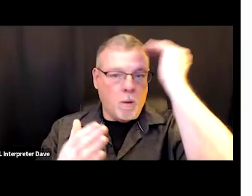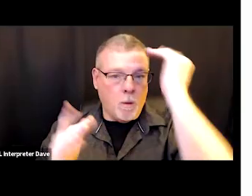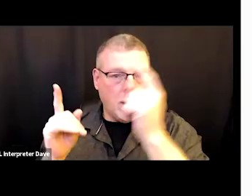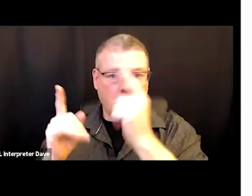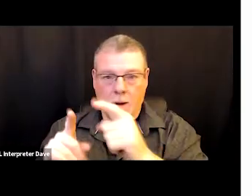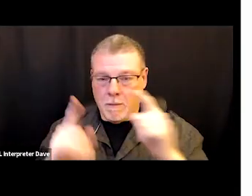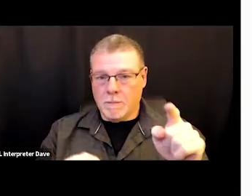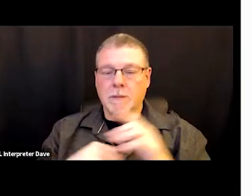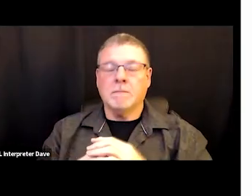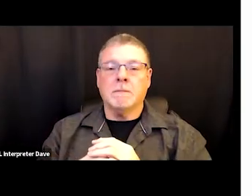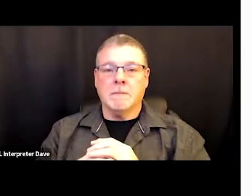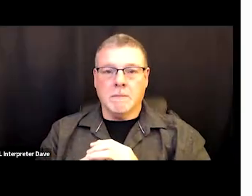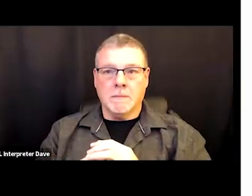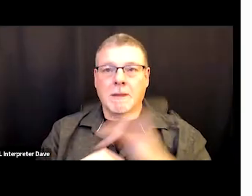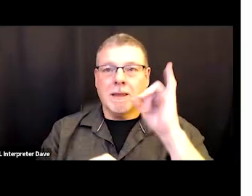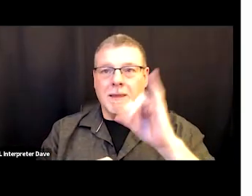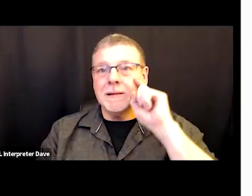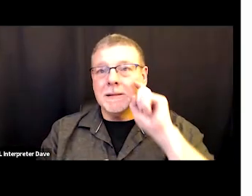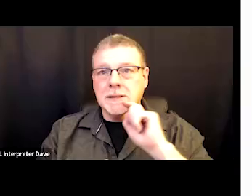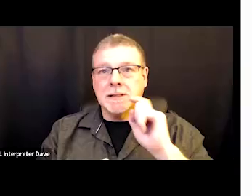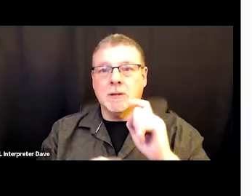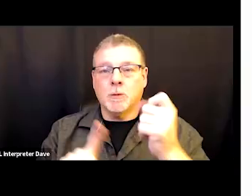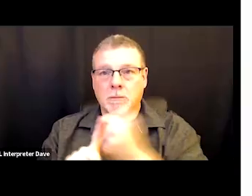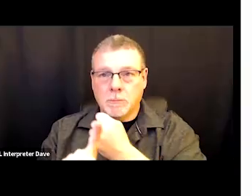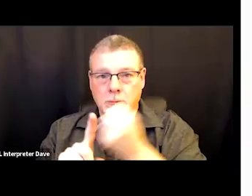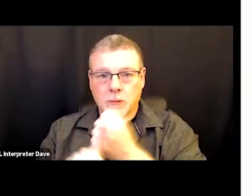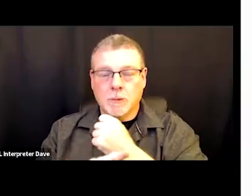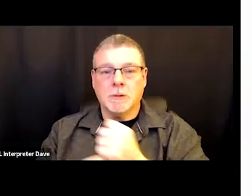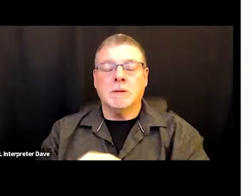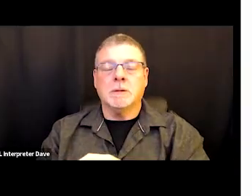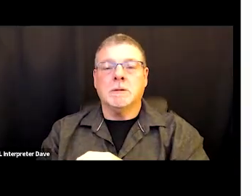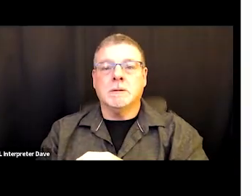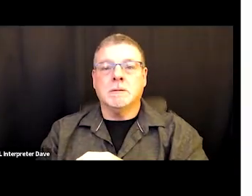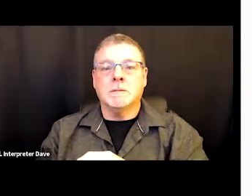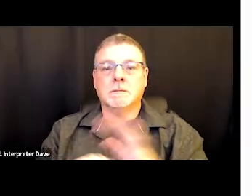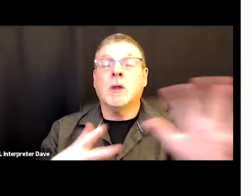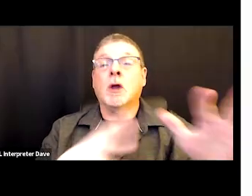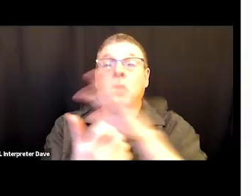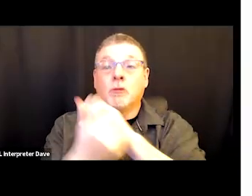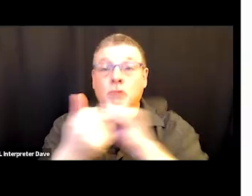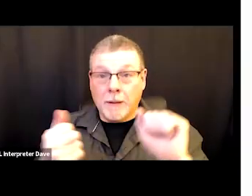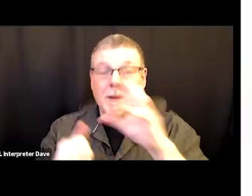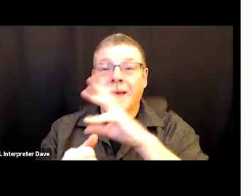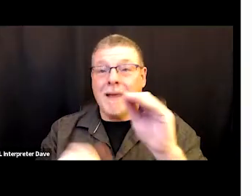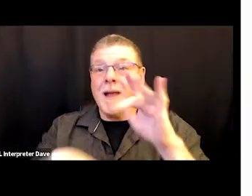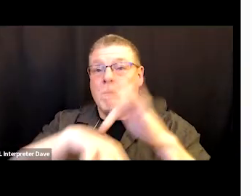among individuals that have been sexually abused, raped, or molested. And this inability to void